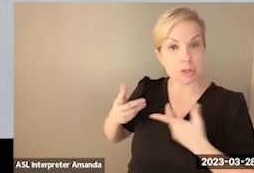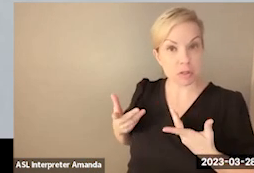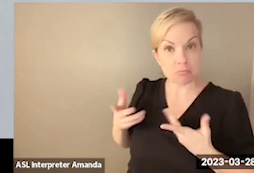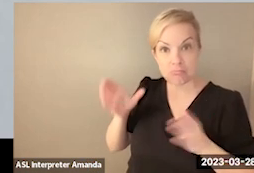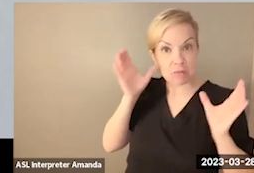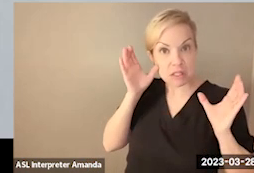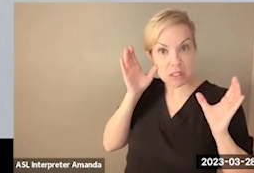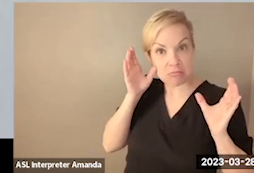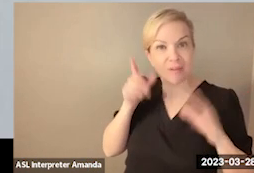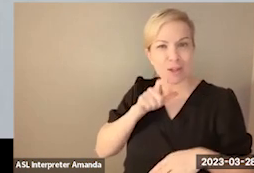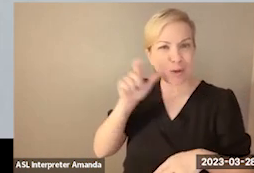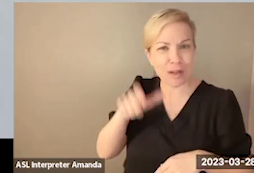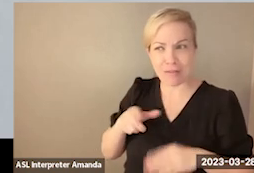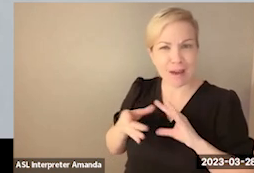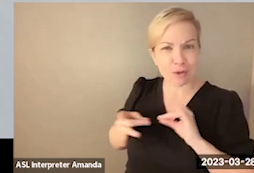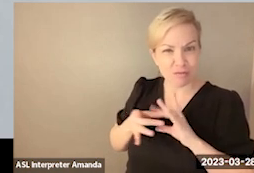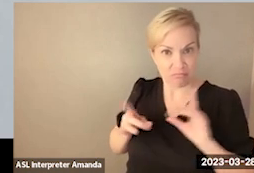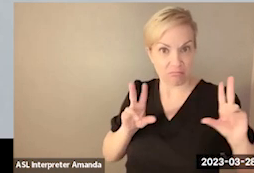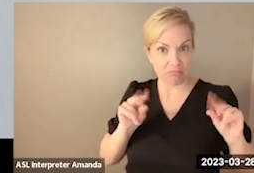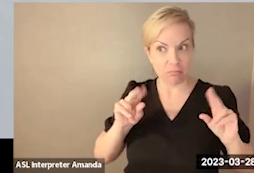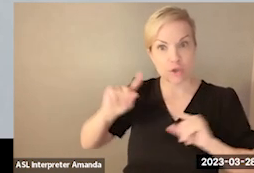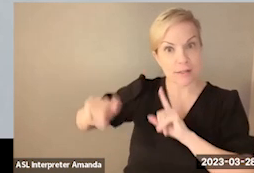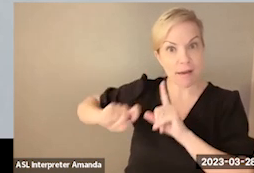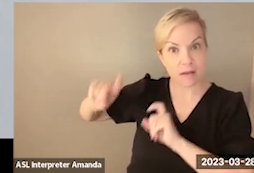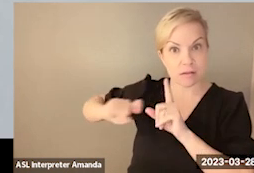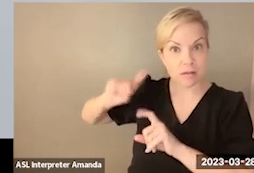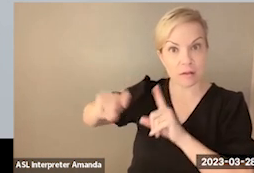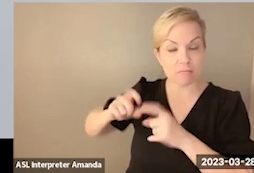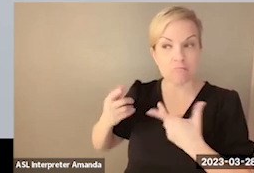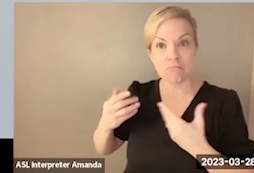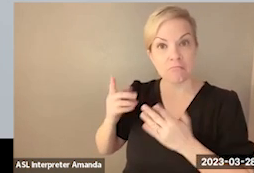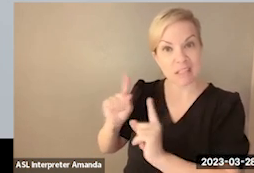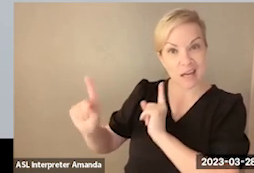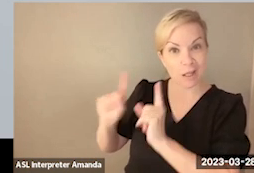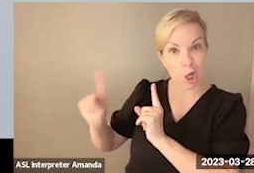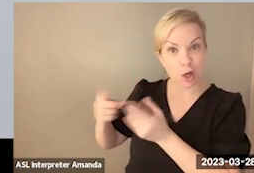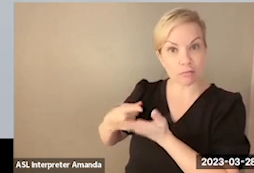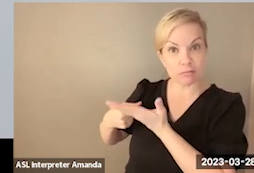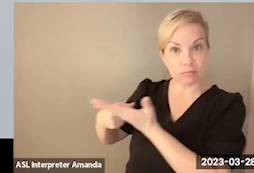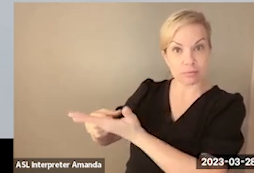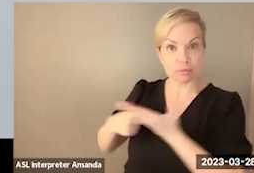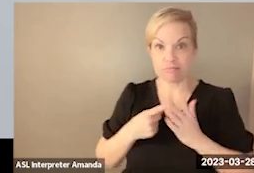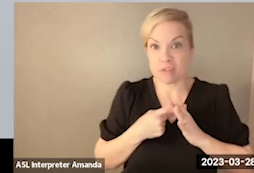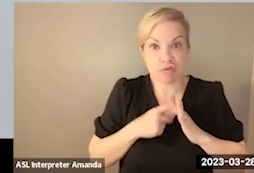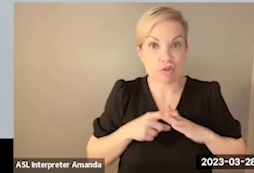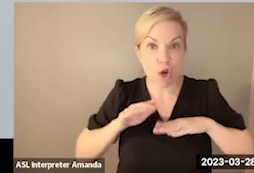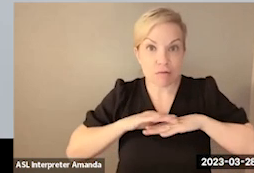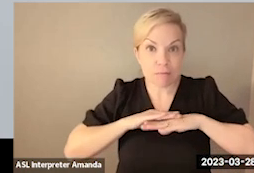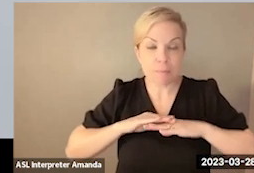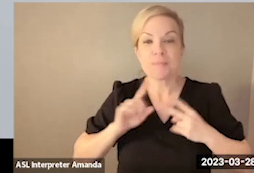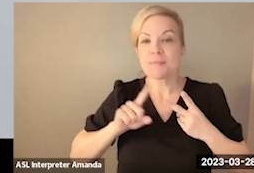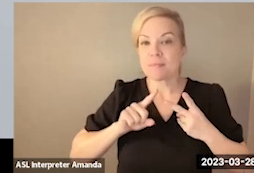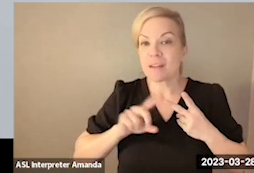Debbie Stine, Science & Technology Policy Academy: You don't even have to make a statement, but you can sort of have a dialogue and and start that. The second thing you can do